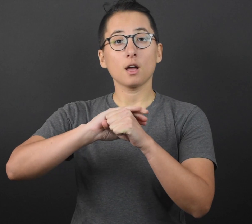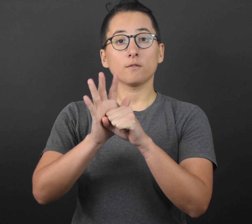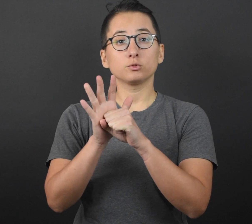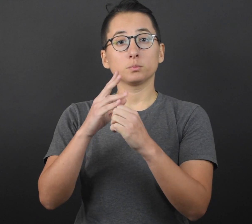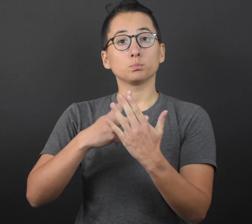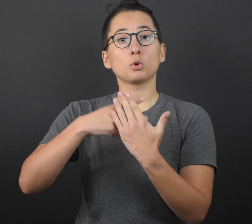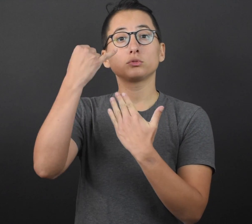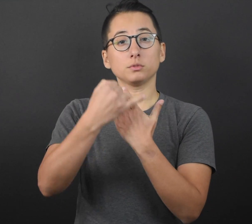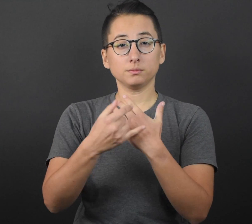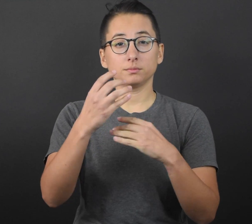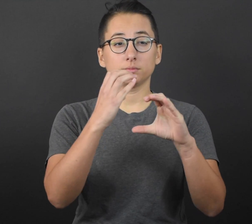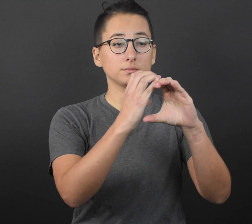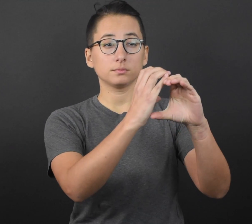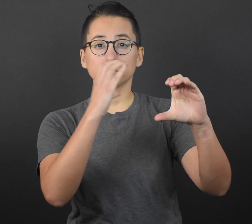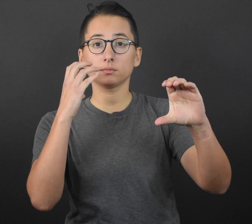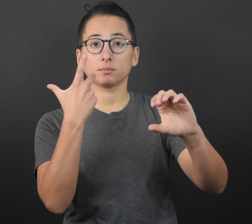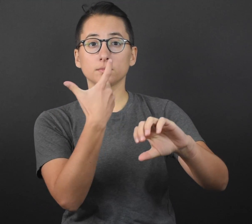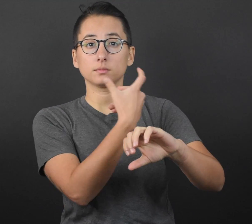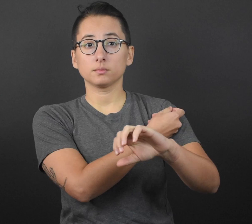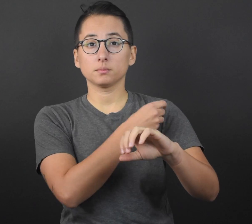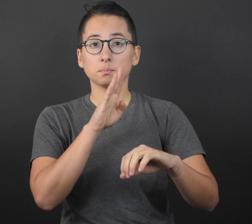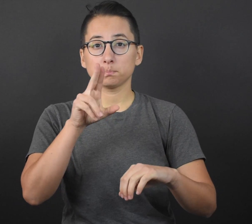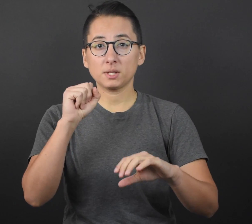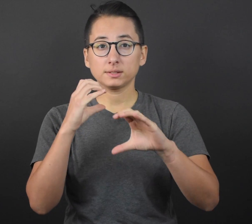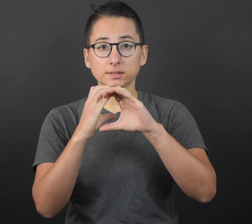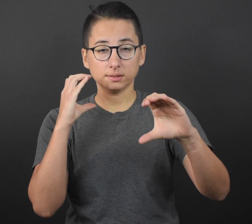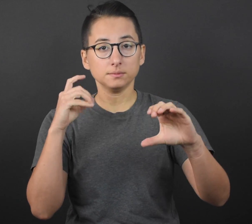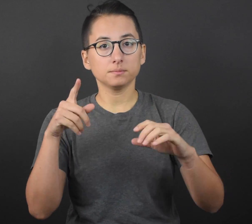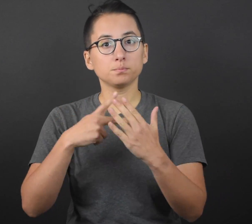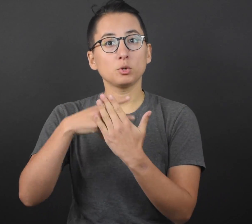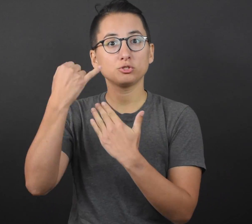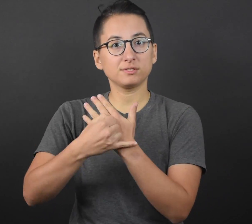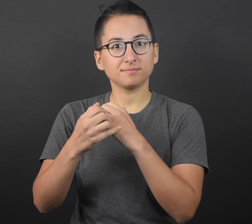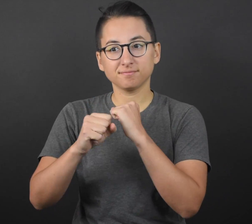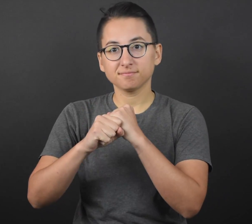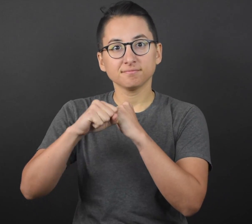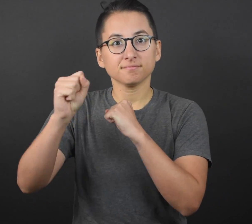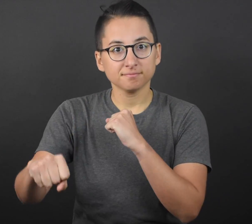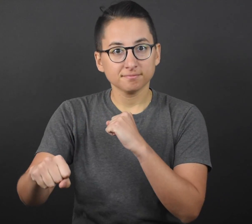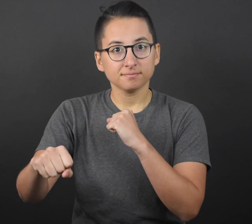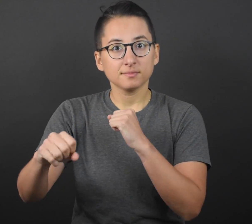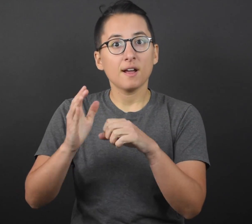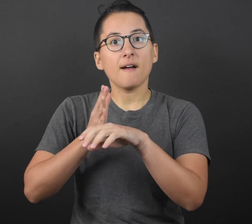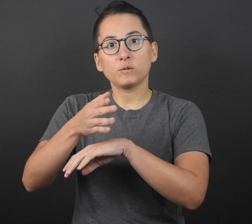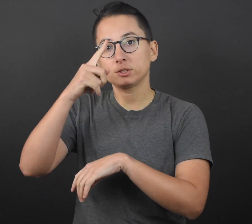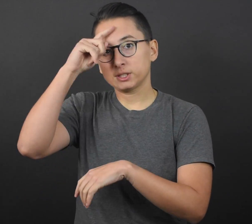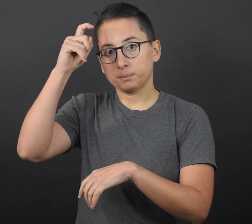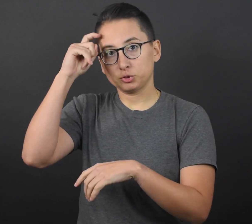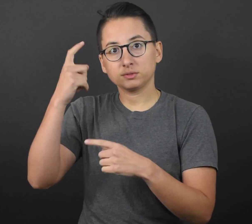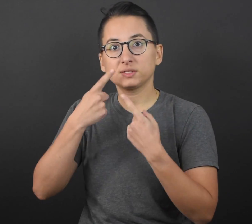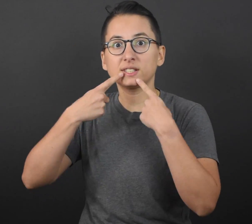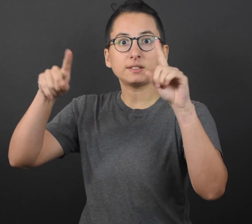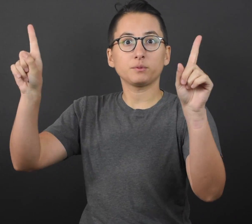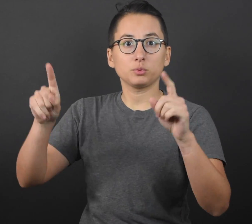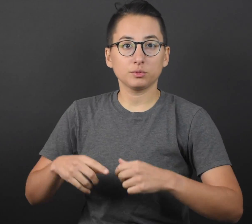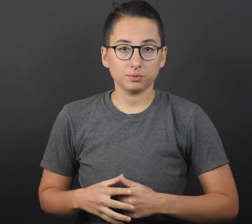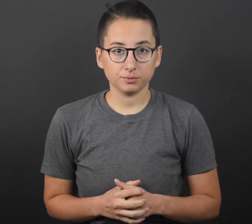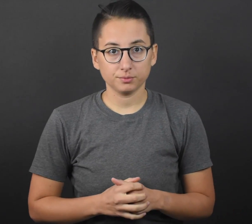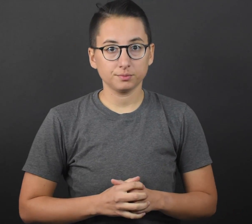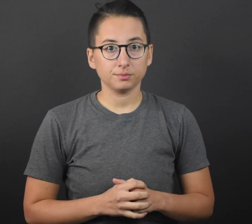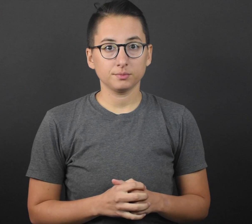COVID-19 mobile vaccination units project extended after success through the summer